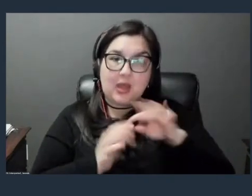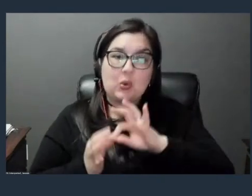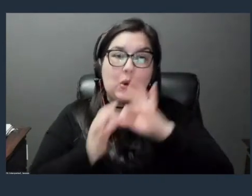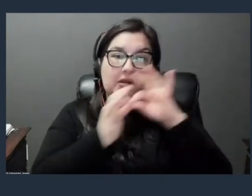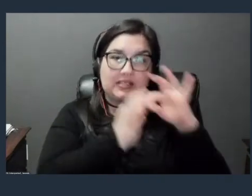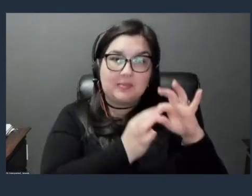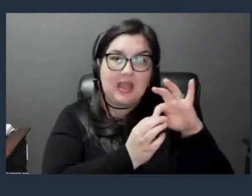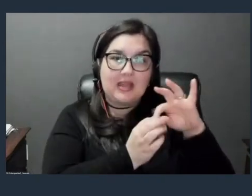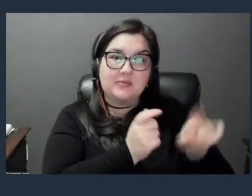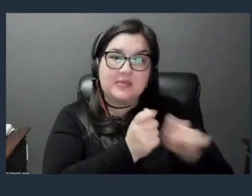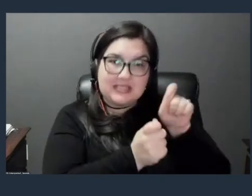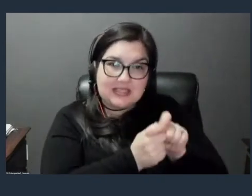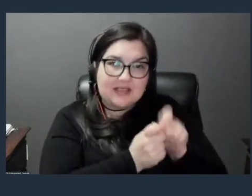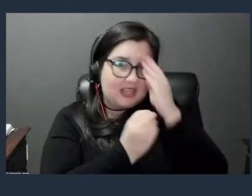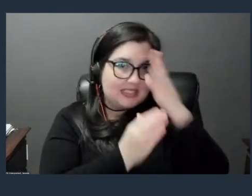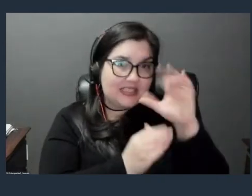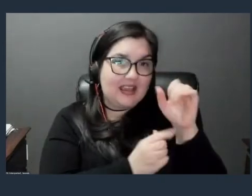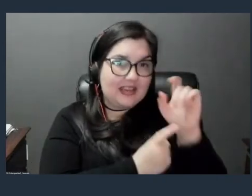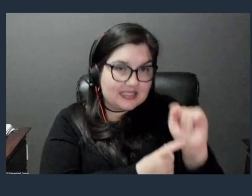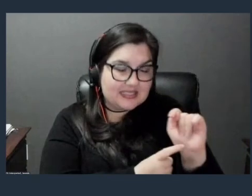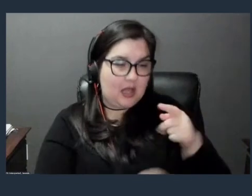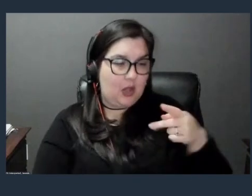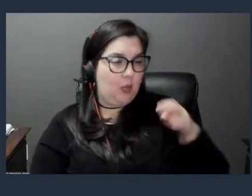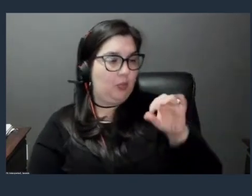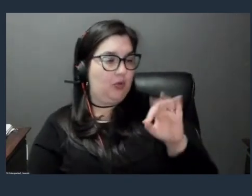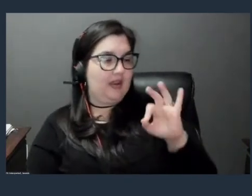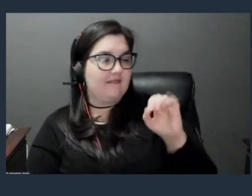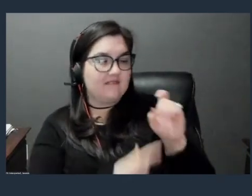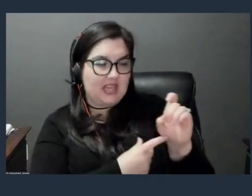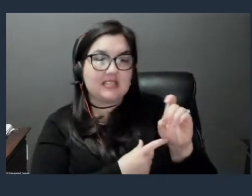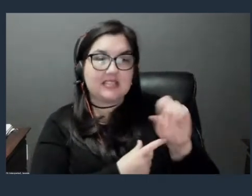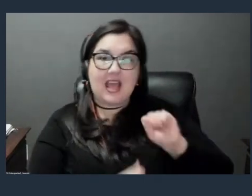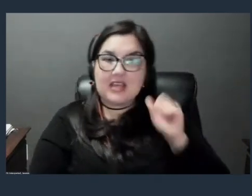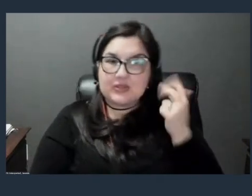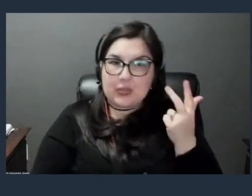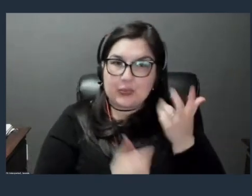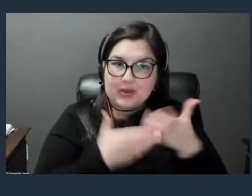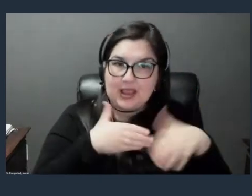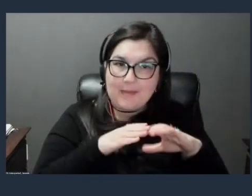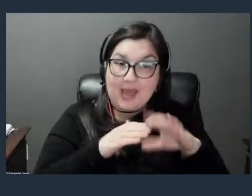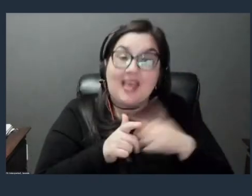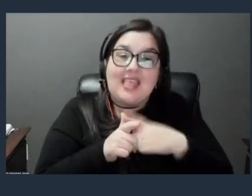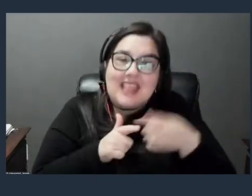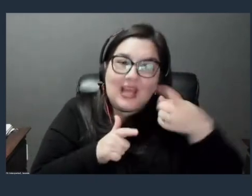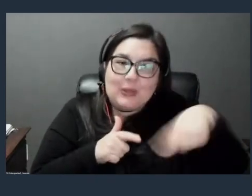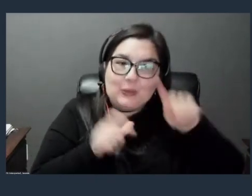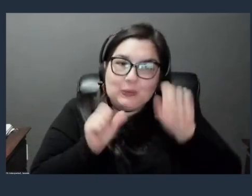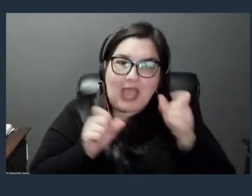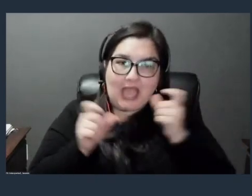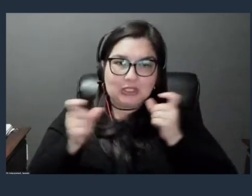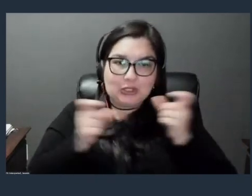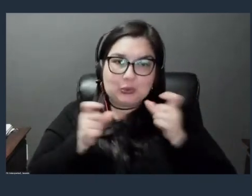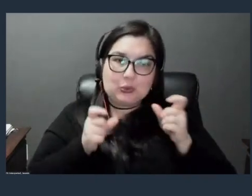meaning a prefix in an S3 bucket, and then you can control its permissions to subscribers